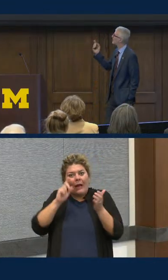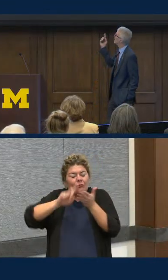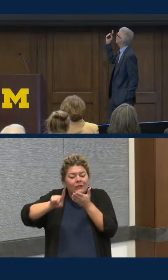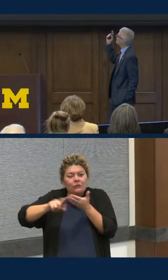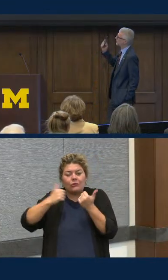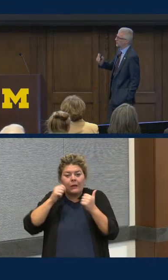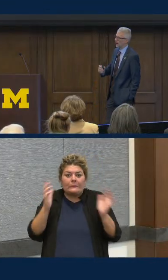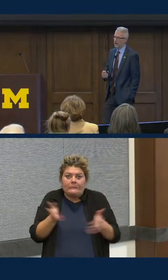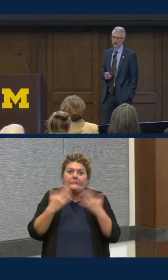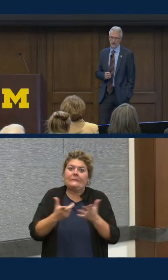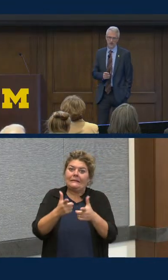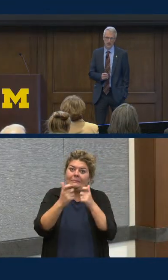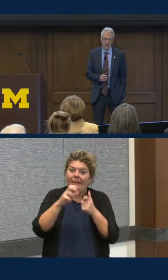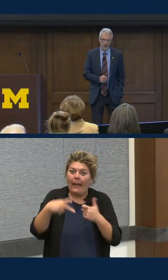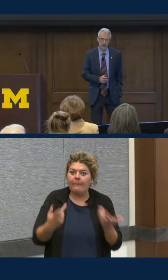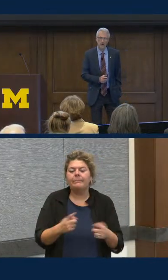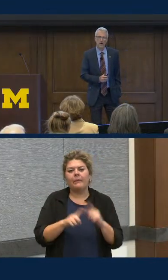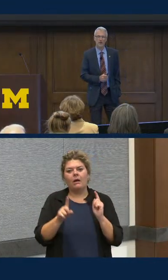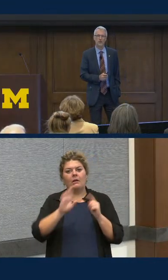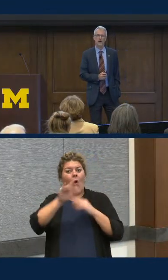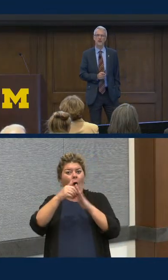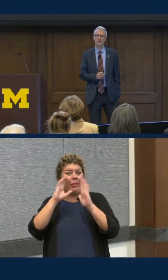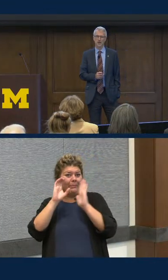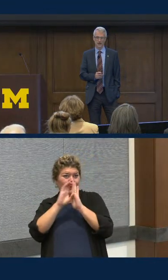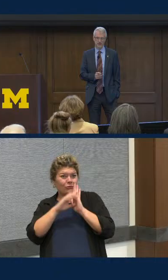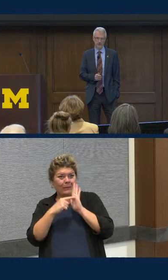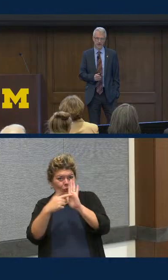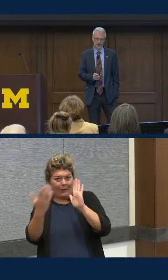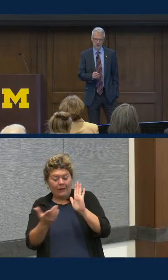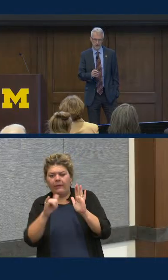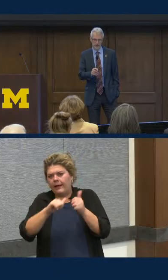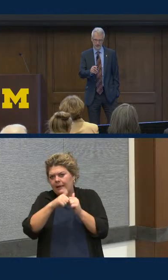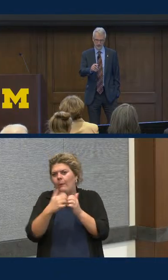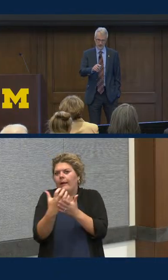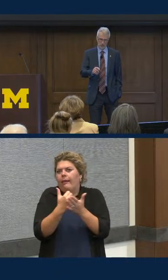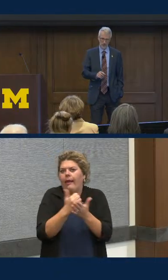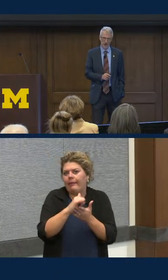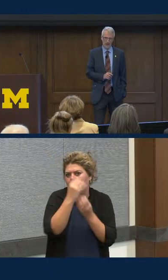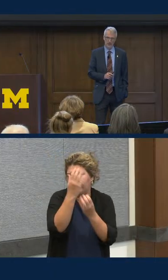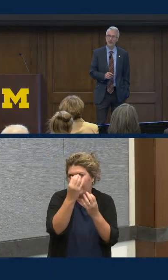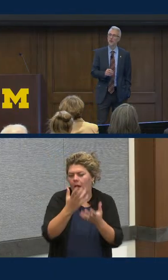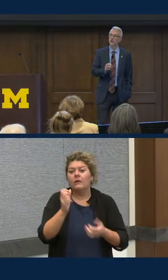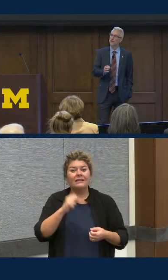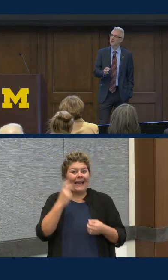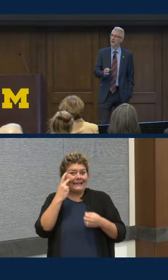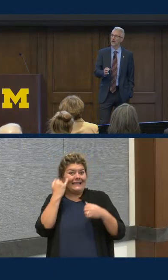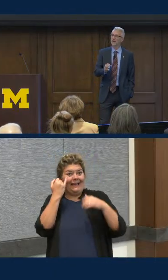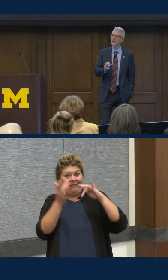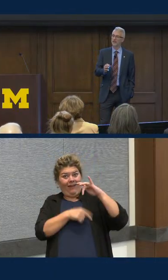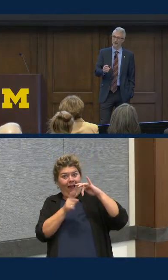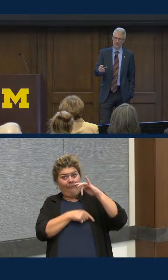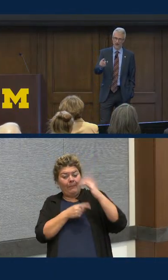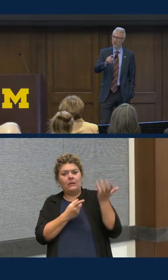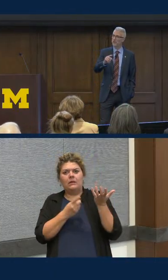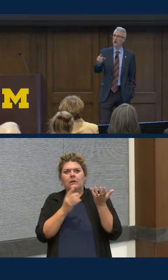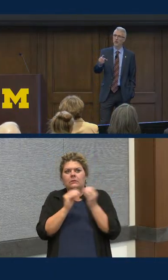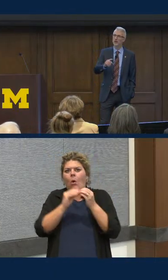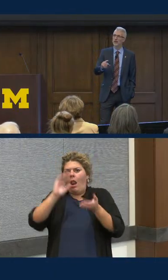showing here are other ways of collecting the data. The ones you see gaps are designed to